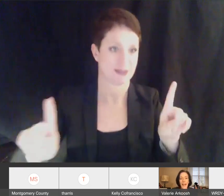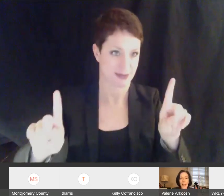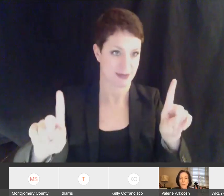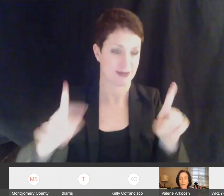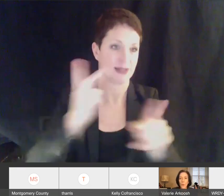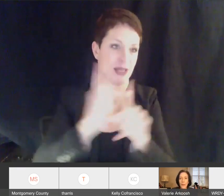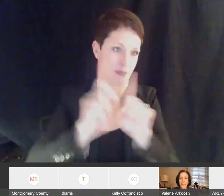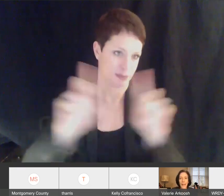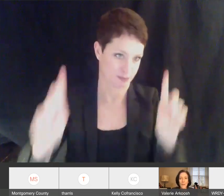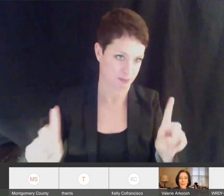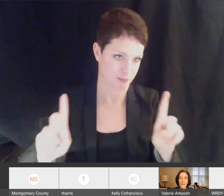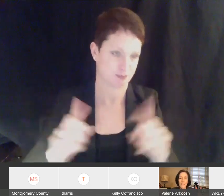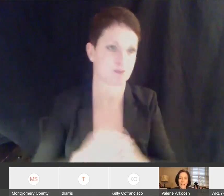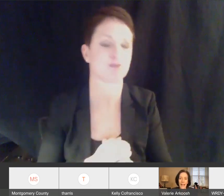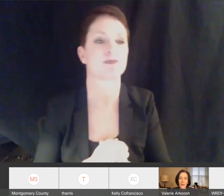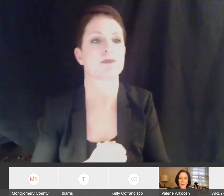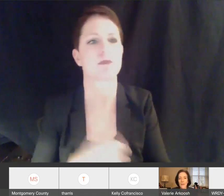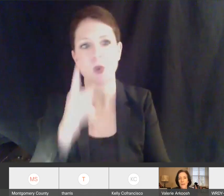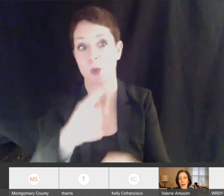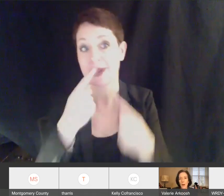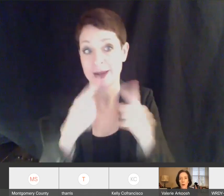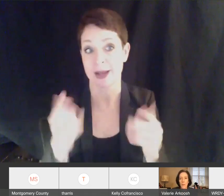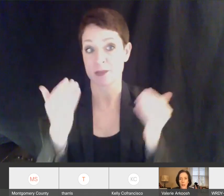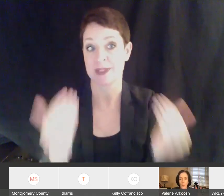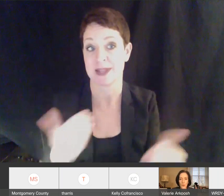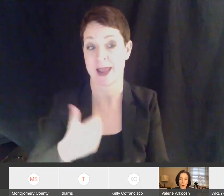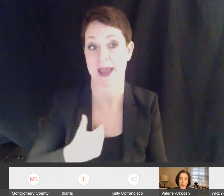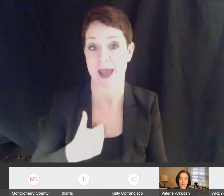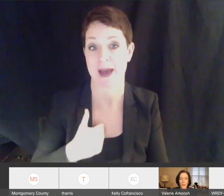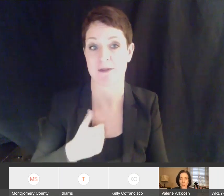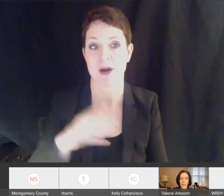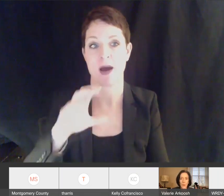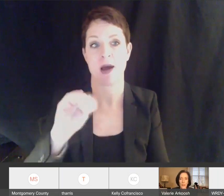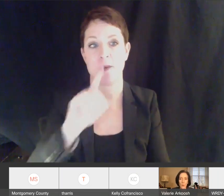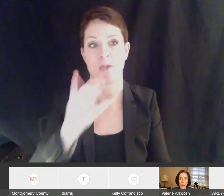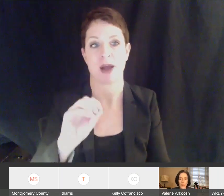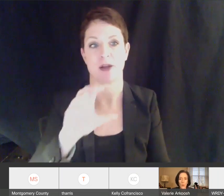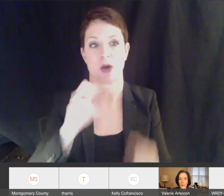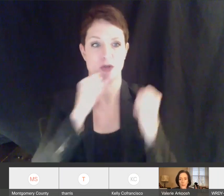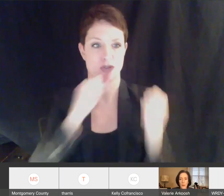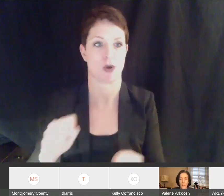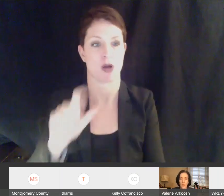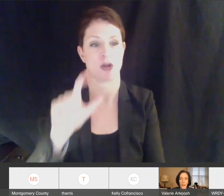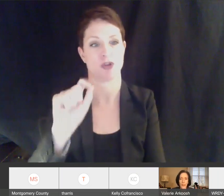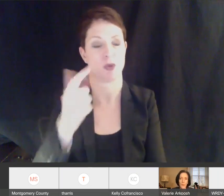I have just one announcement today which is about our MontcoStrong 2021 Restaurant Grant